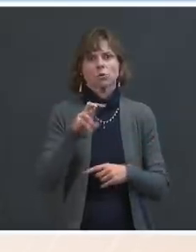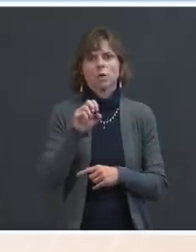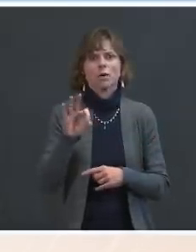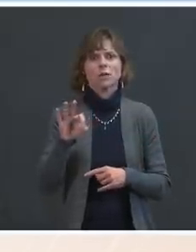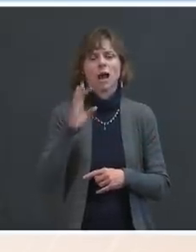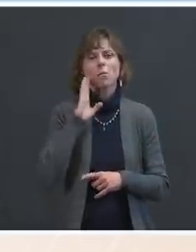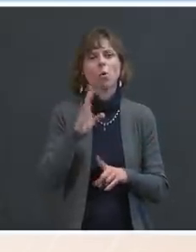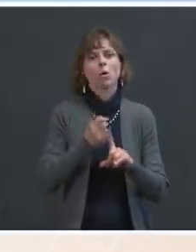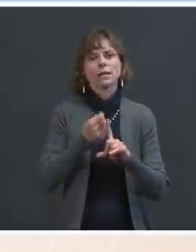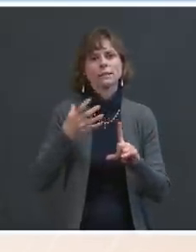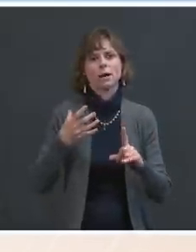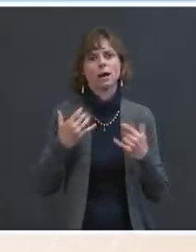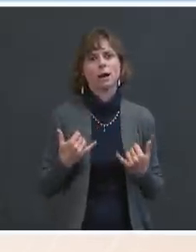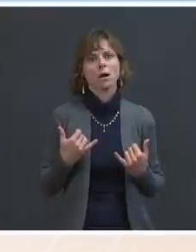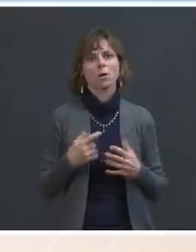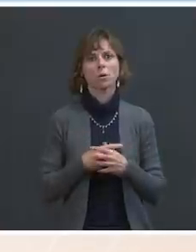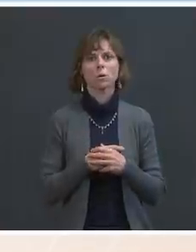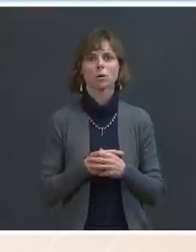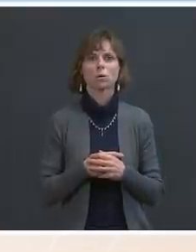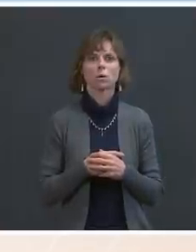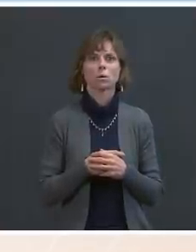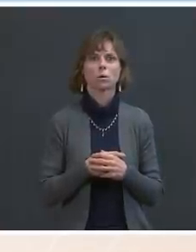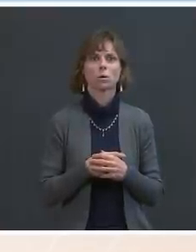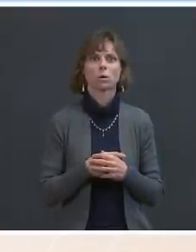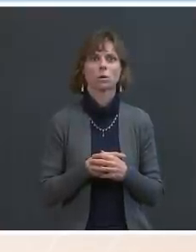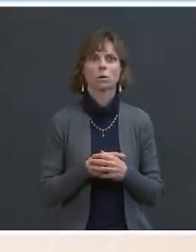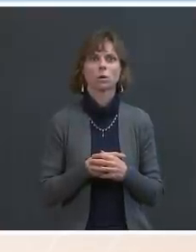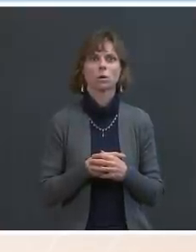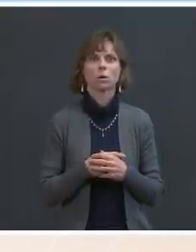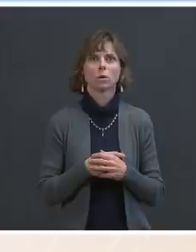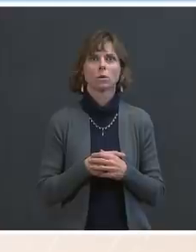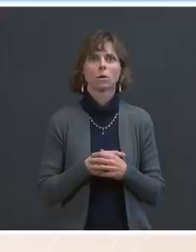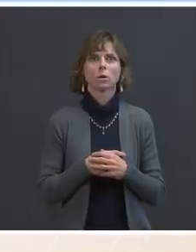Ms. Psaki: Oh, go ahead. The Press: -- Equal Rights Amendment: The House is expected to vote soon -- I think next week --